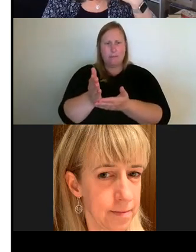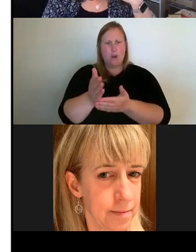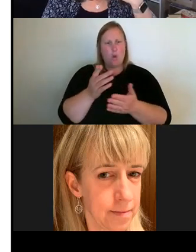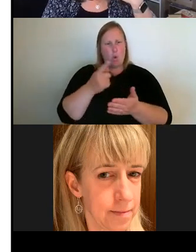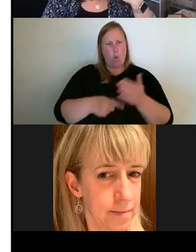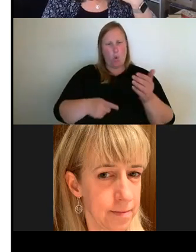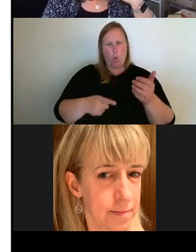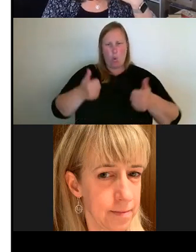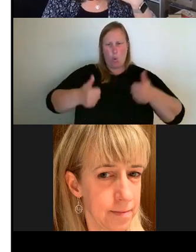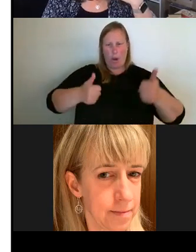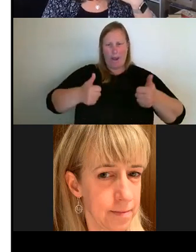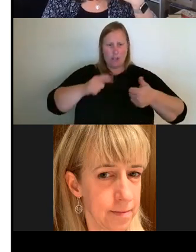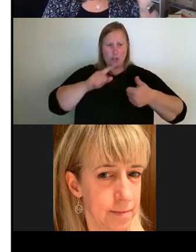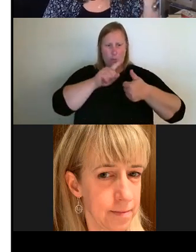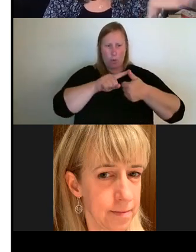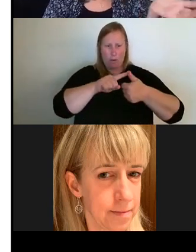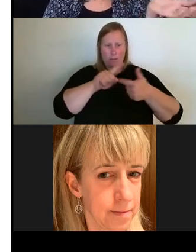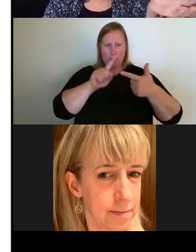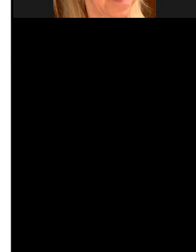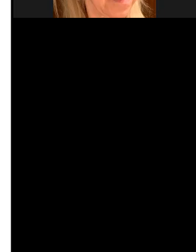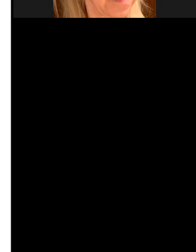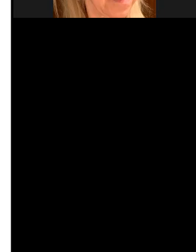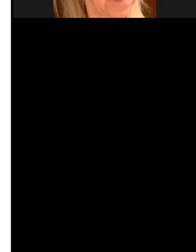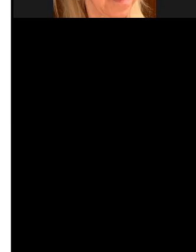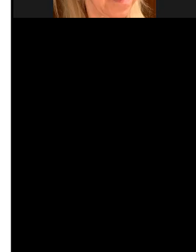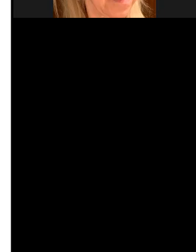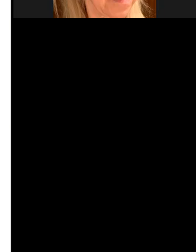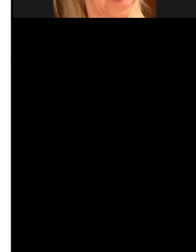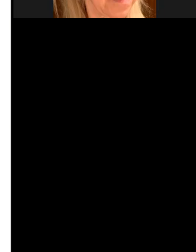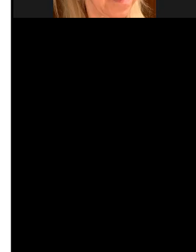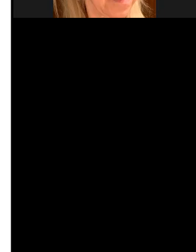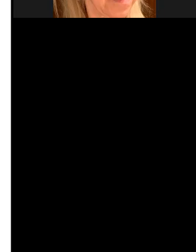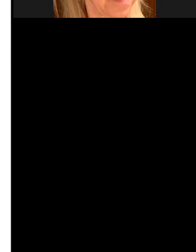preferred by you and by others?